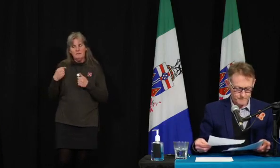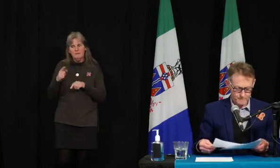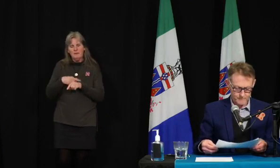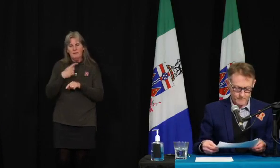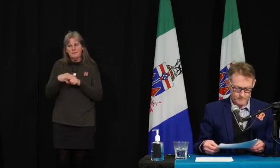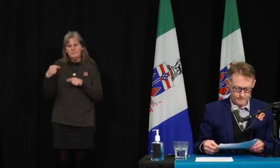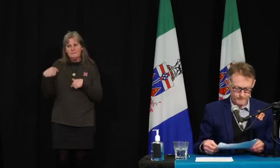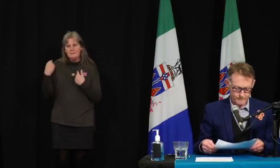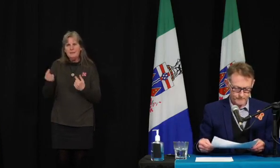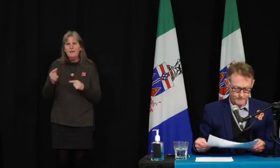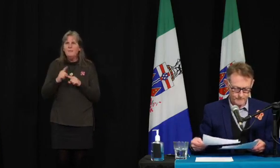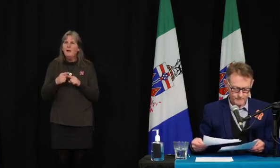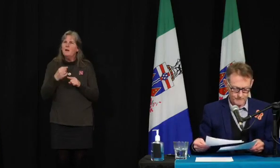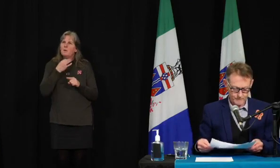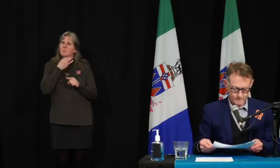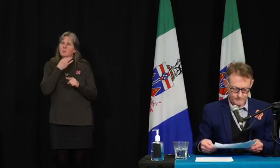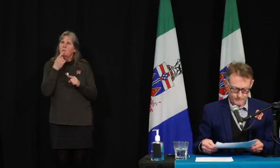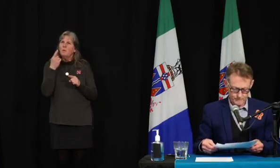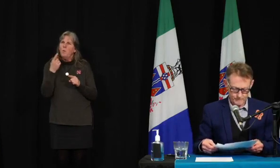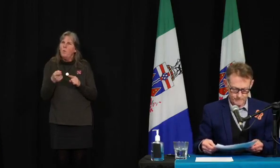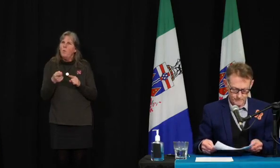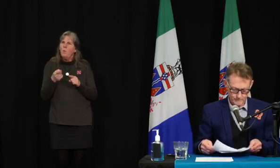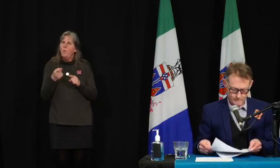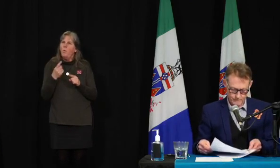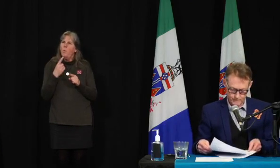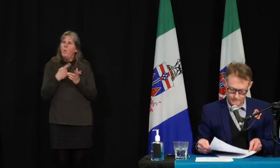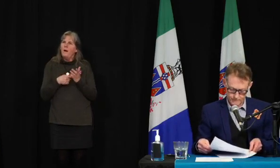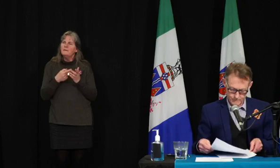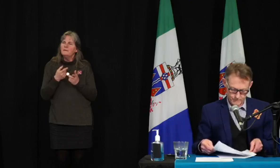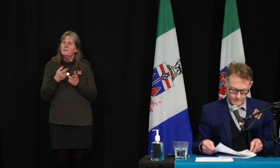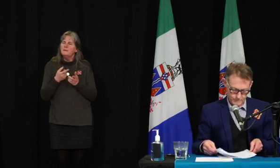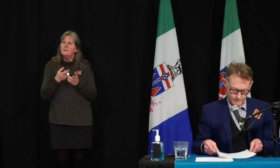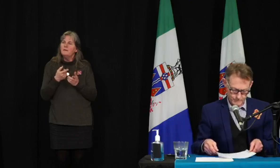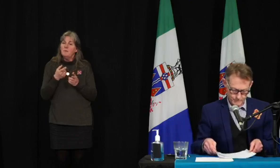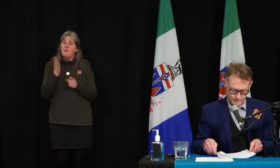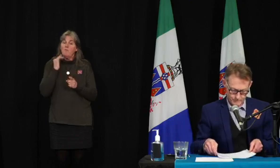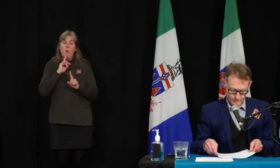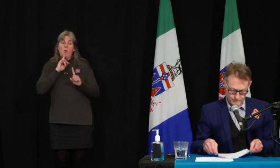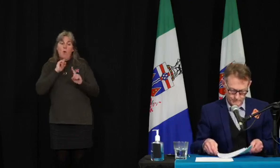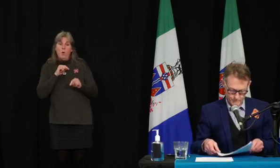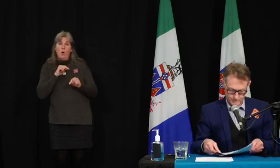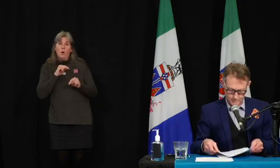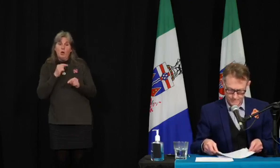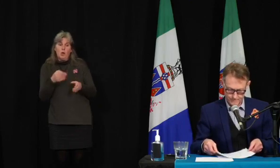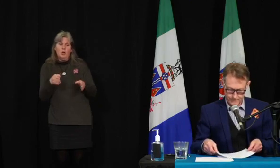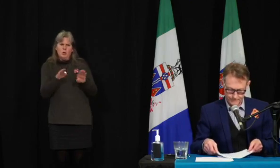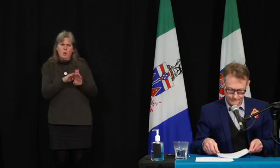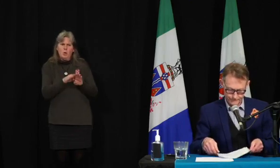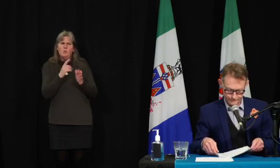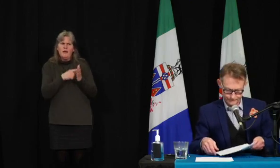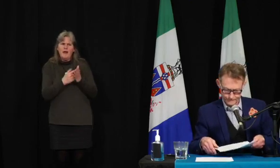have been mandated to close that the going to be first priority for reopening? Yes.